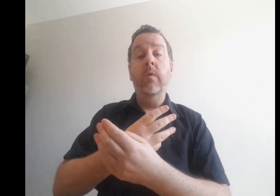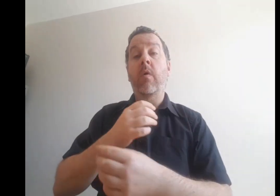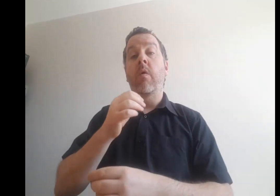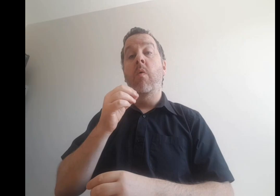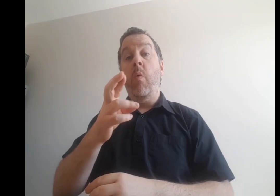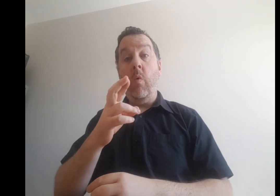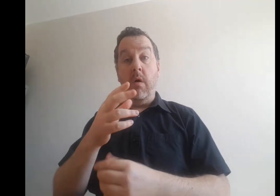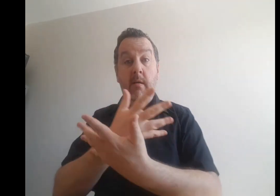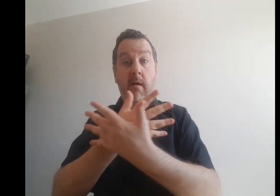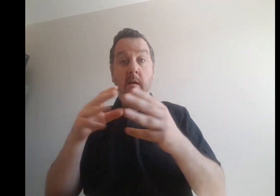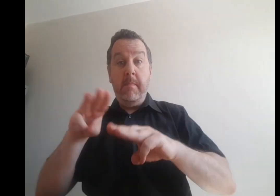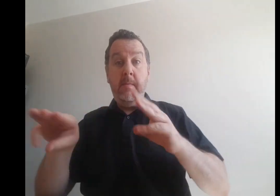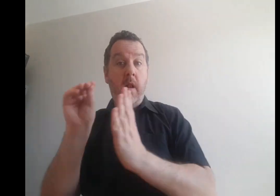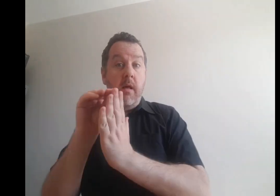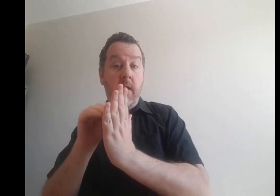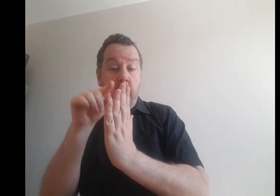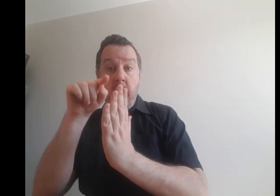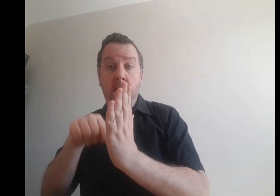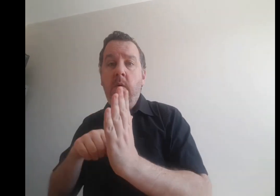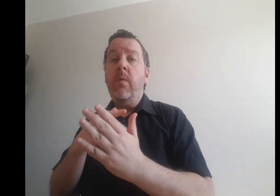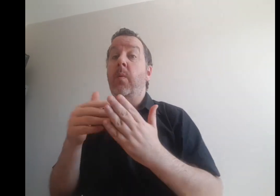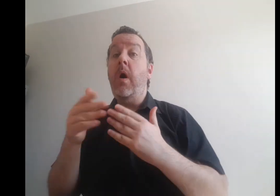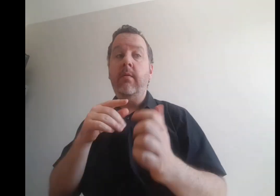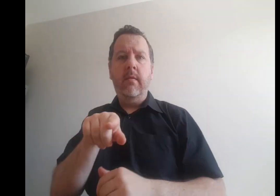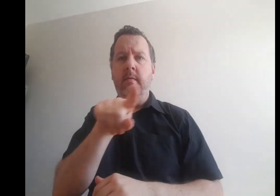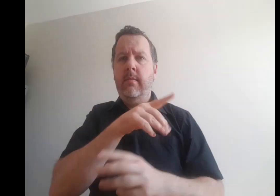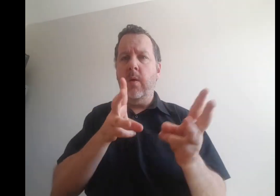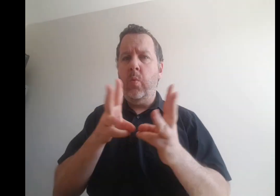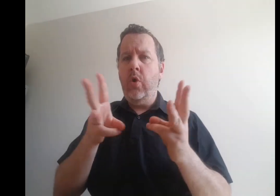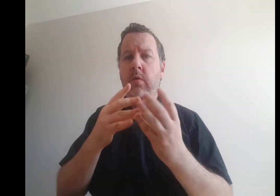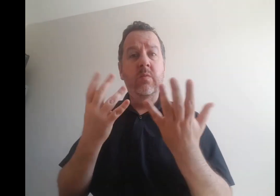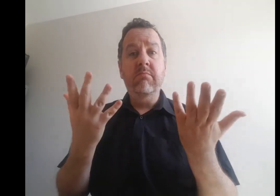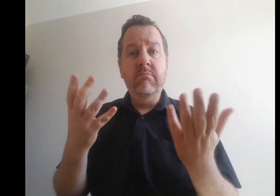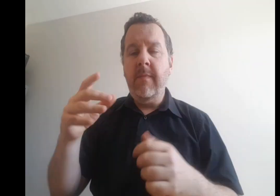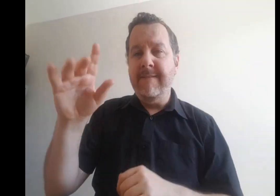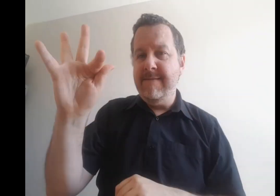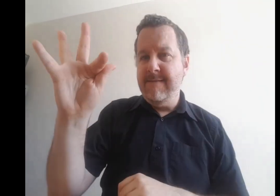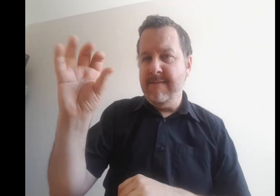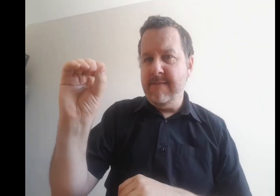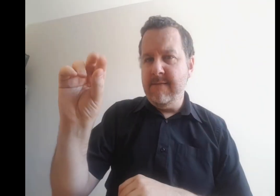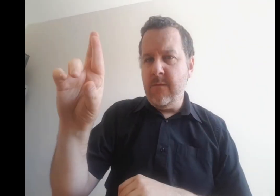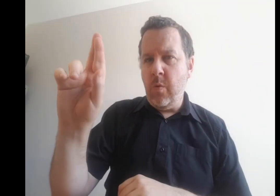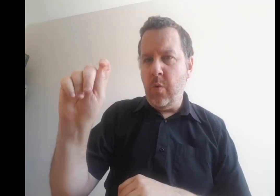A lot of deaf people would have worked, or were reported to have worked, as fortune tellers.